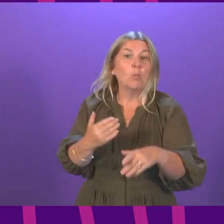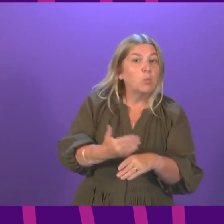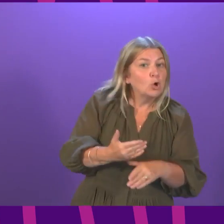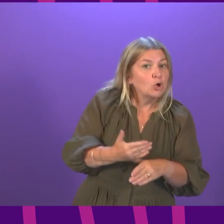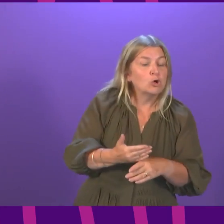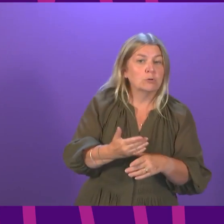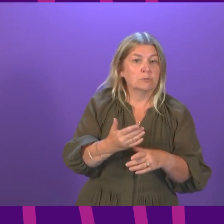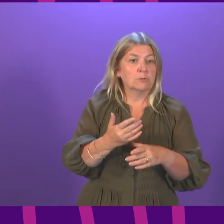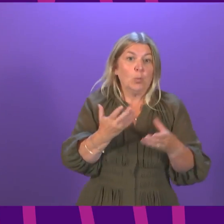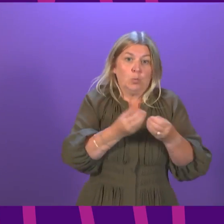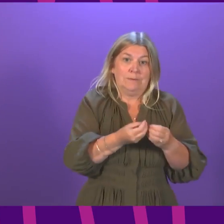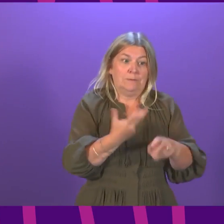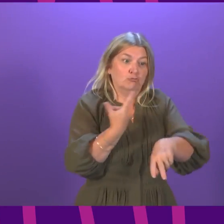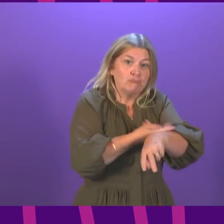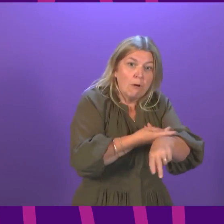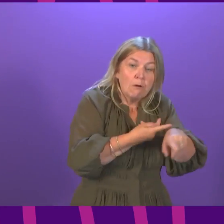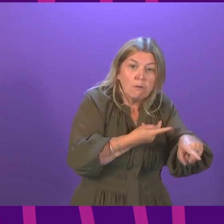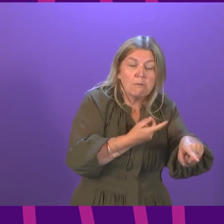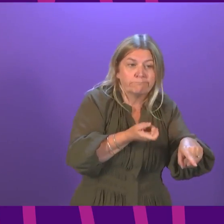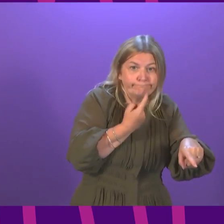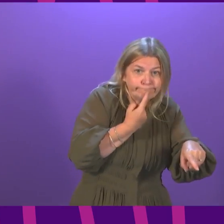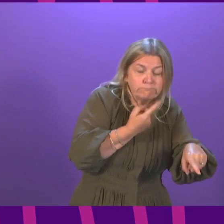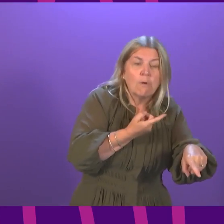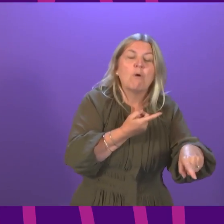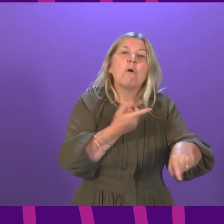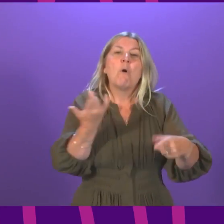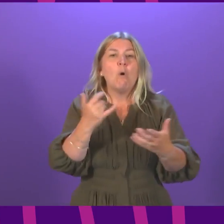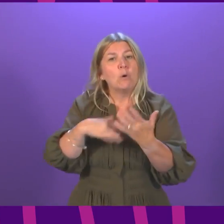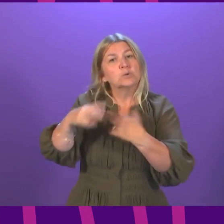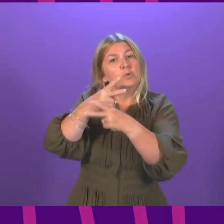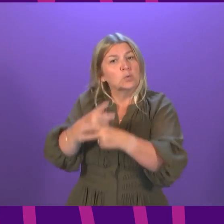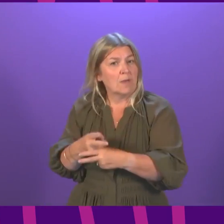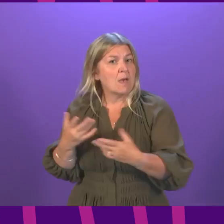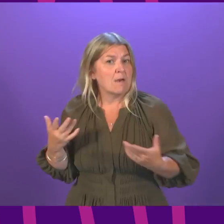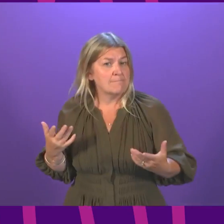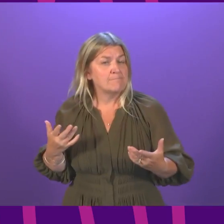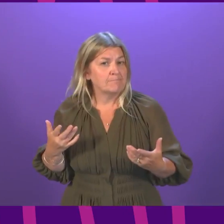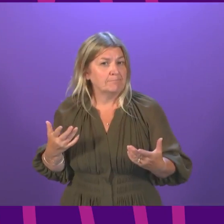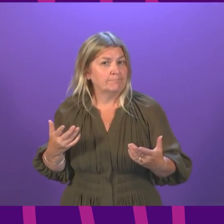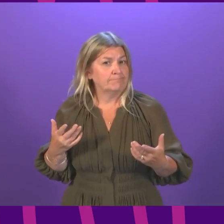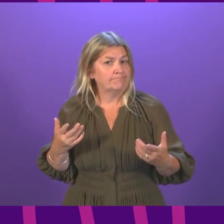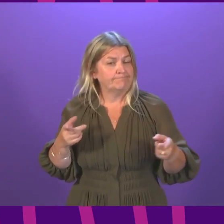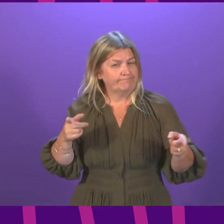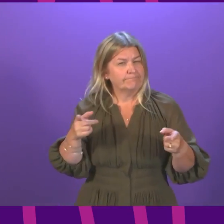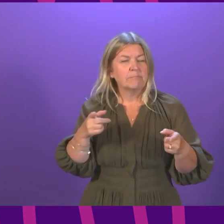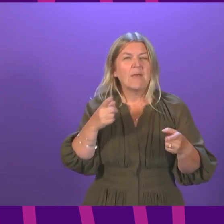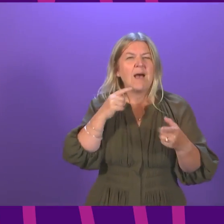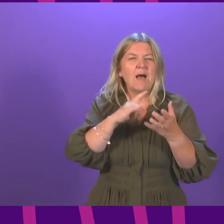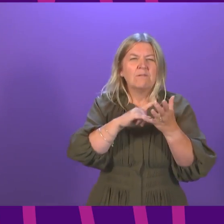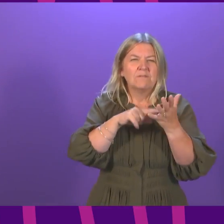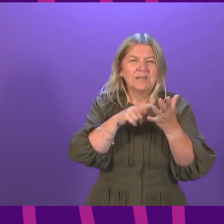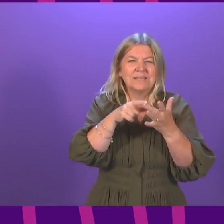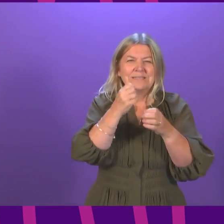field or in wider health and social care services. Work on a stigma charter is being led by the